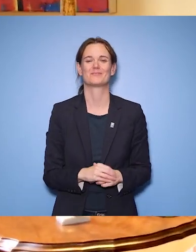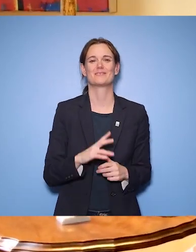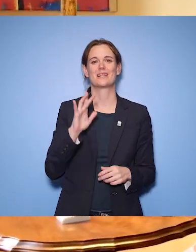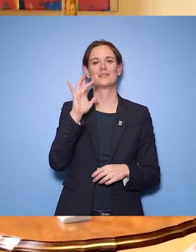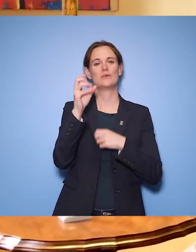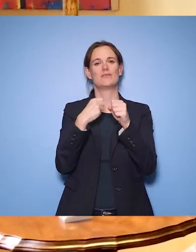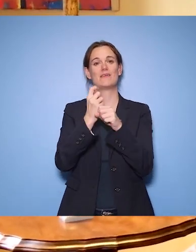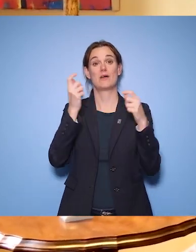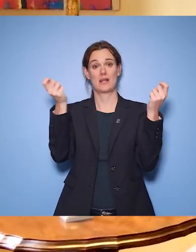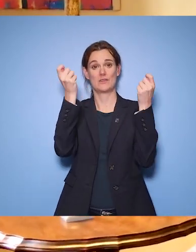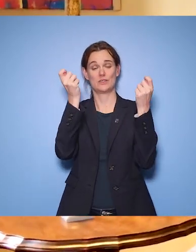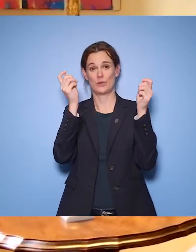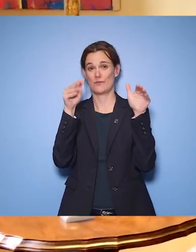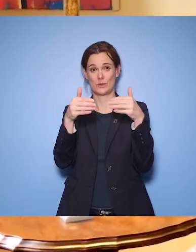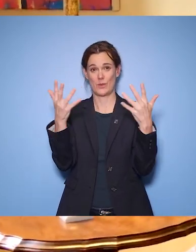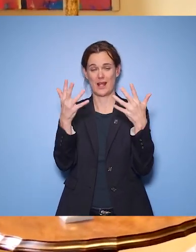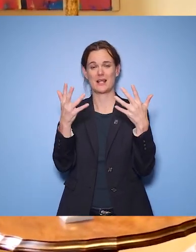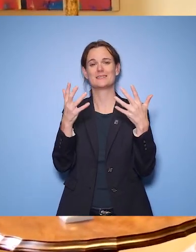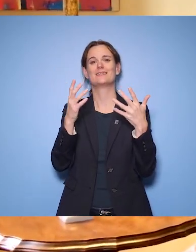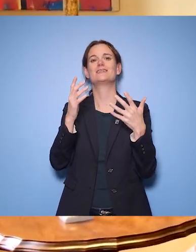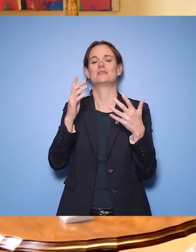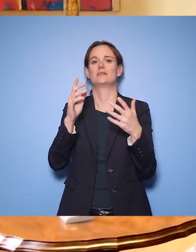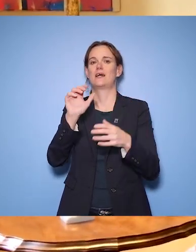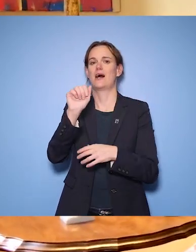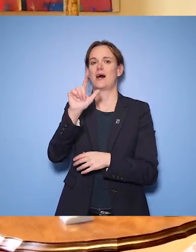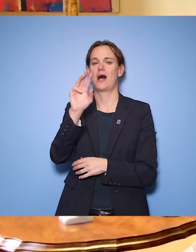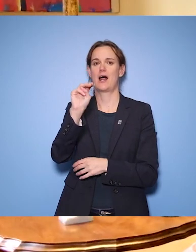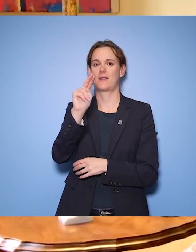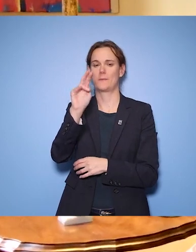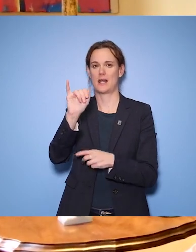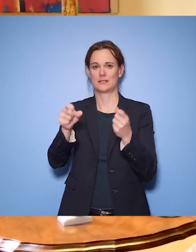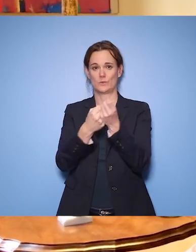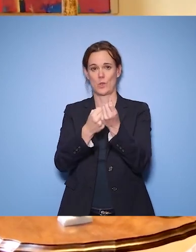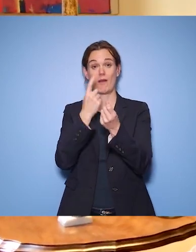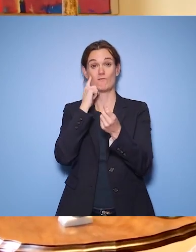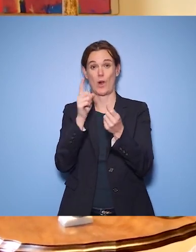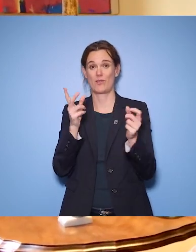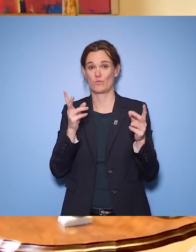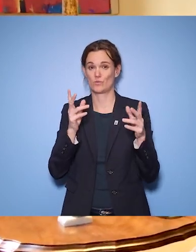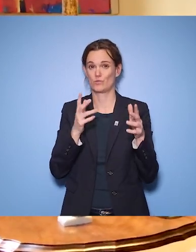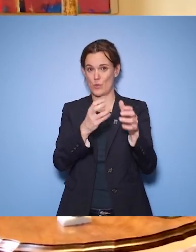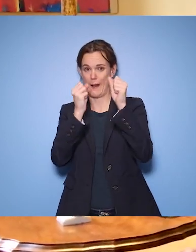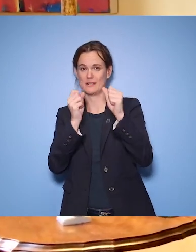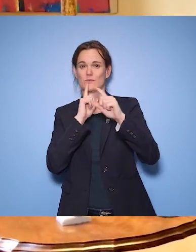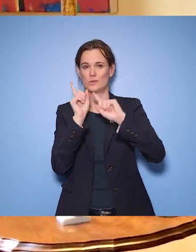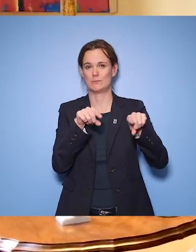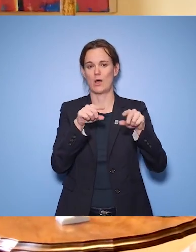of the 25th anniversary is alumni support for the rapid response fund. Rapid response